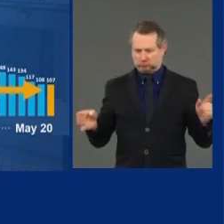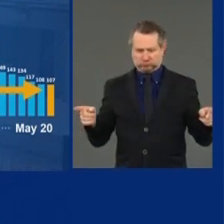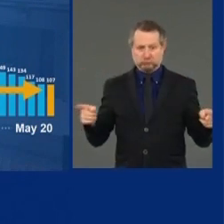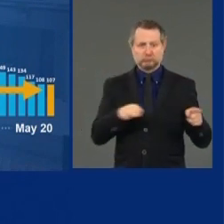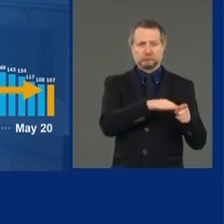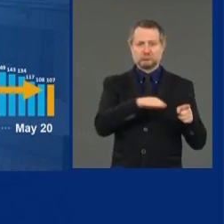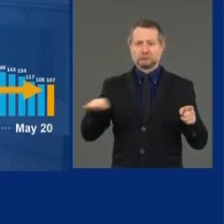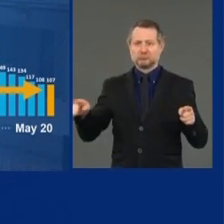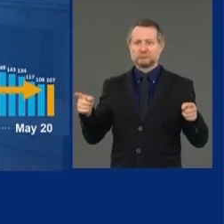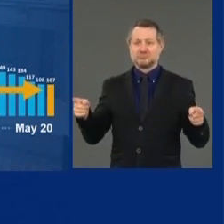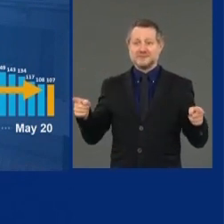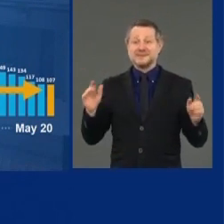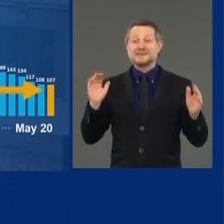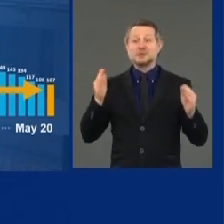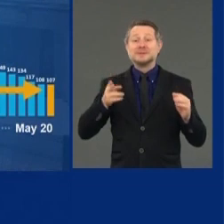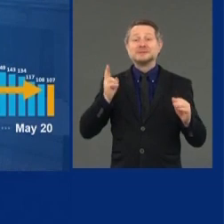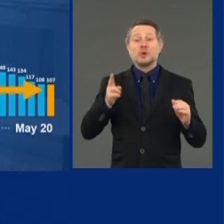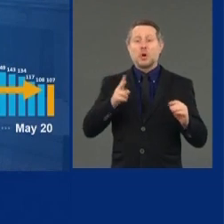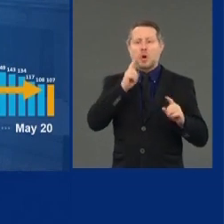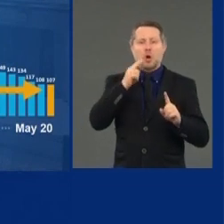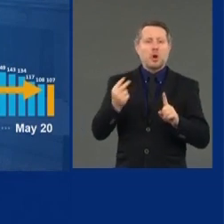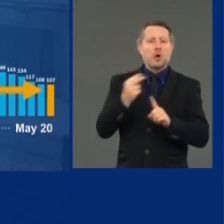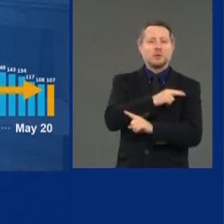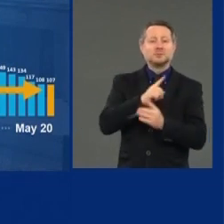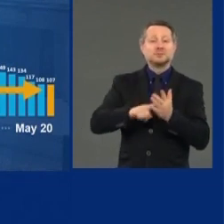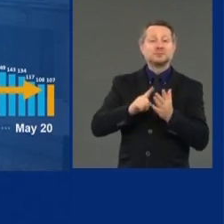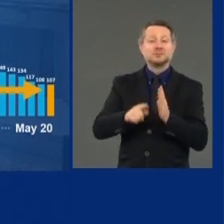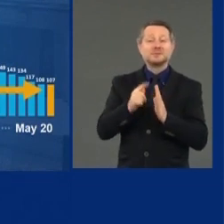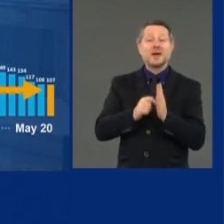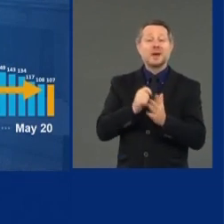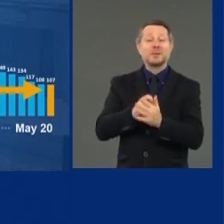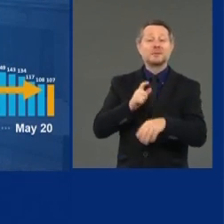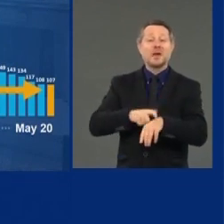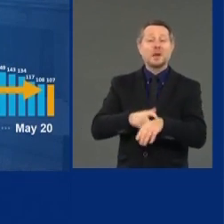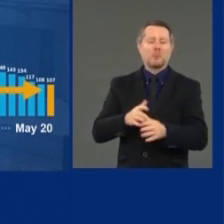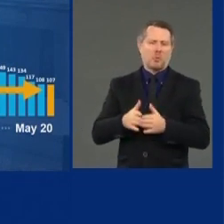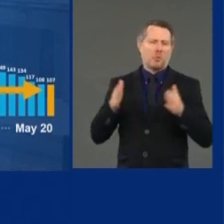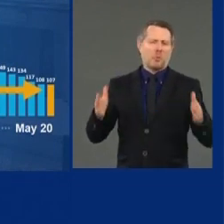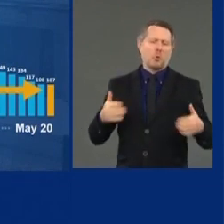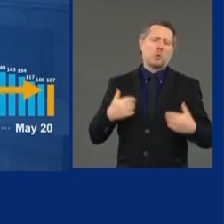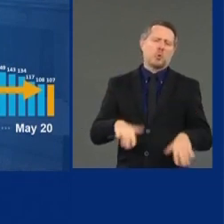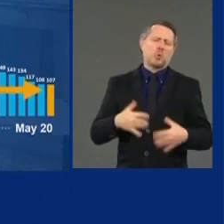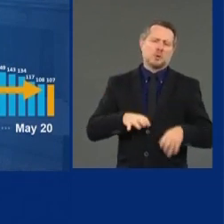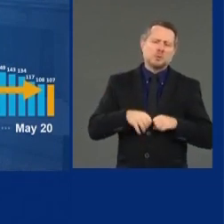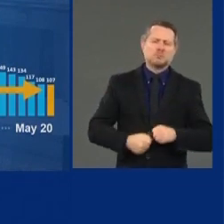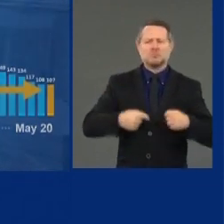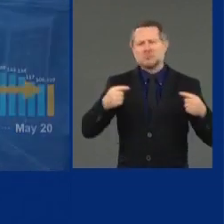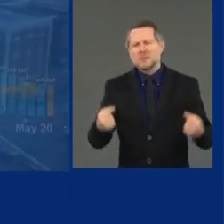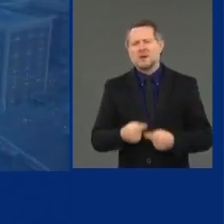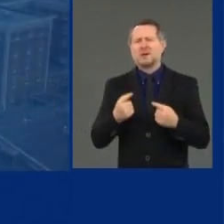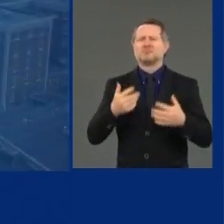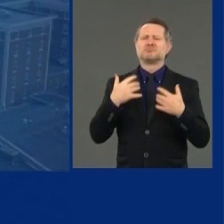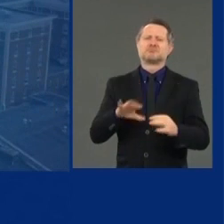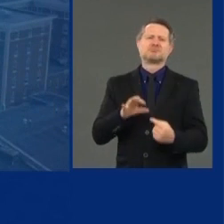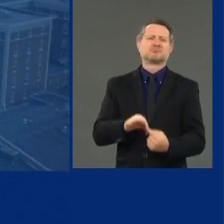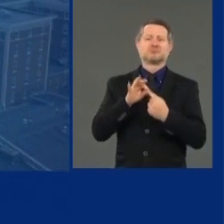BEEN A PERIOD OF TIME THAT WILL GO DOWN TO IN HISTORY.